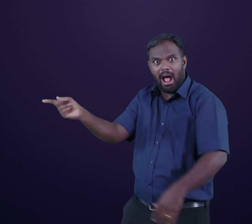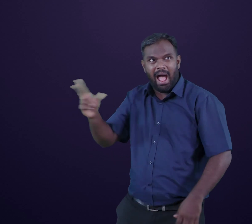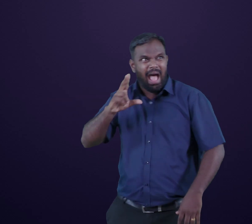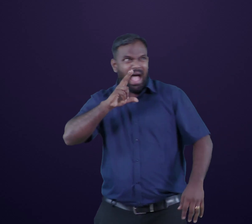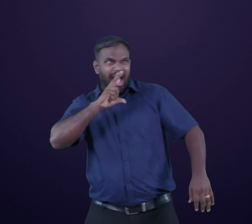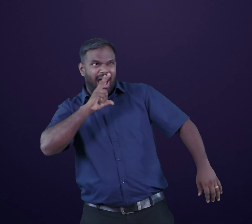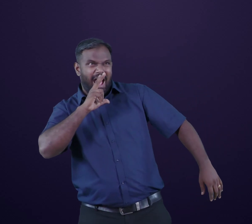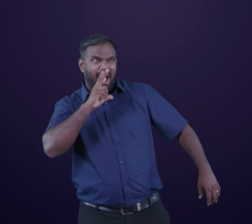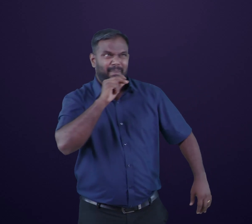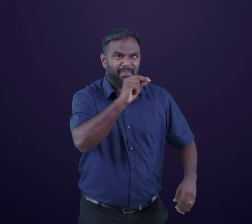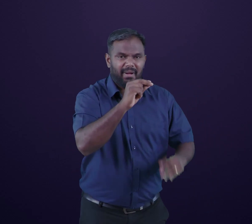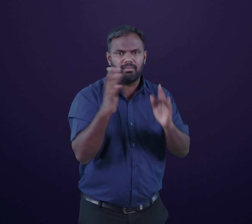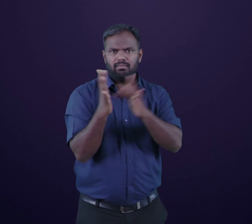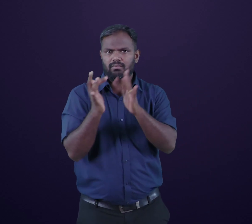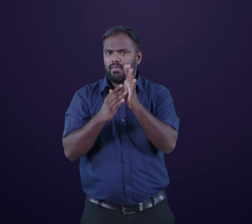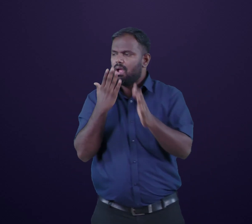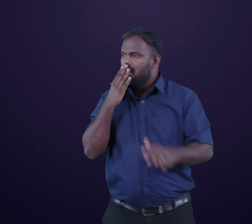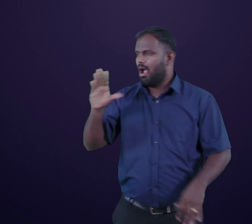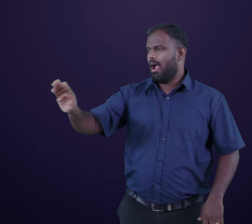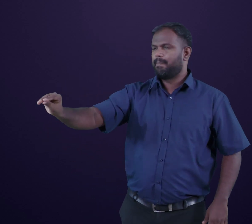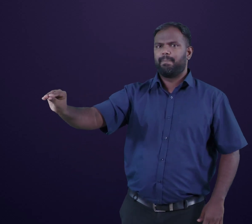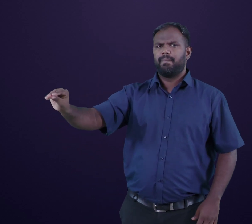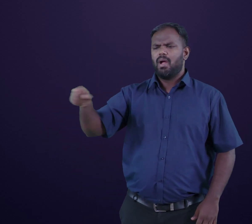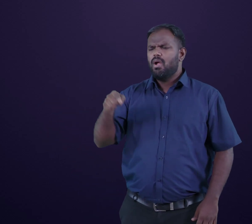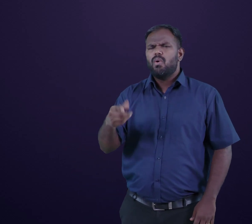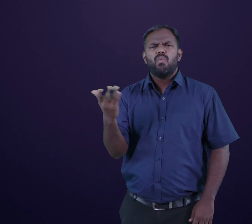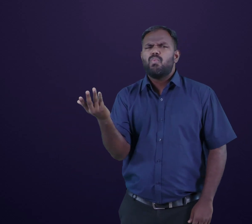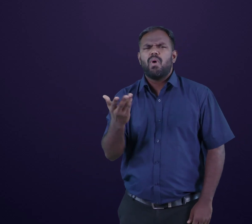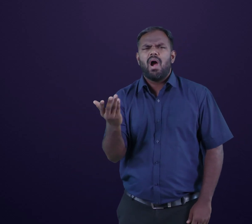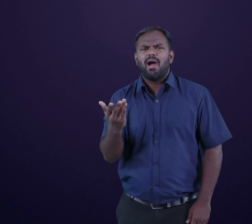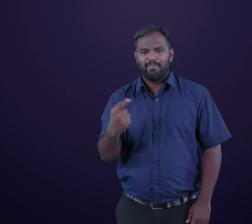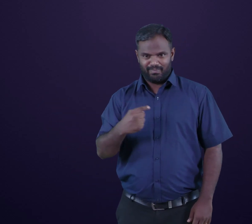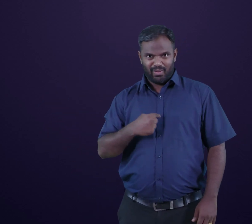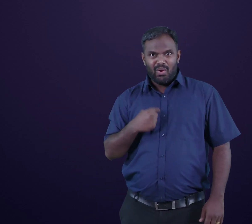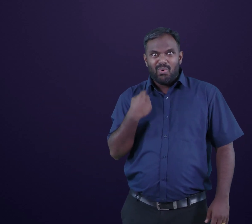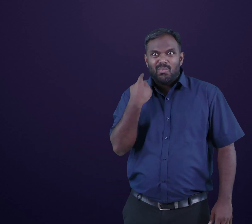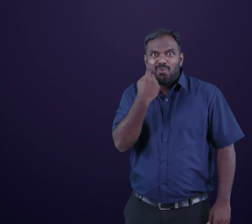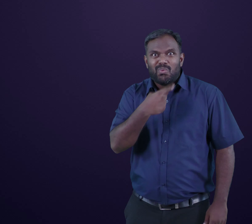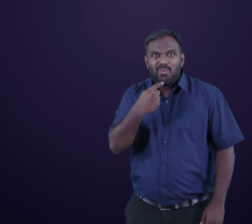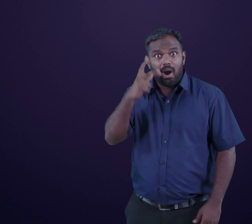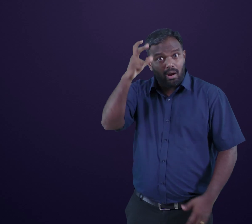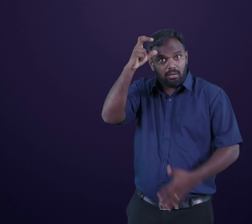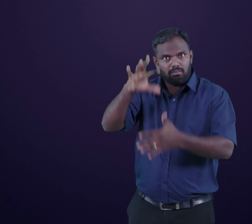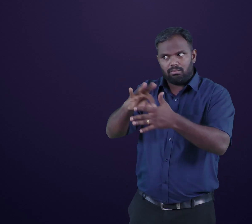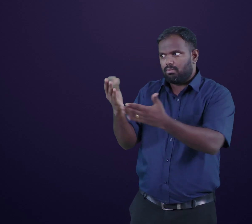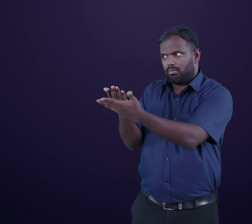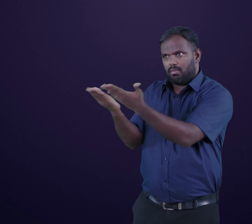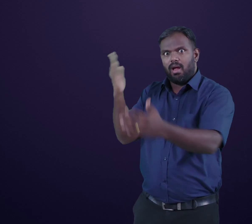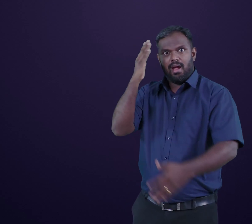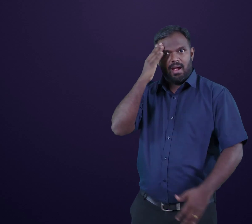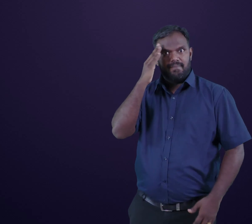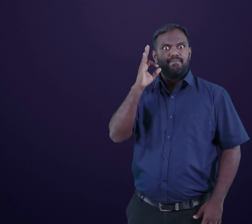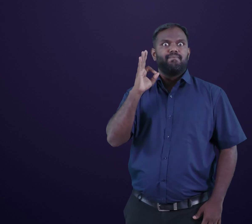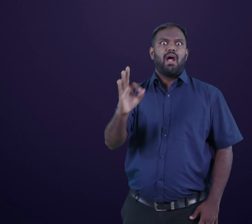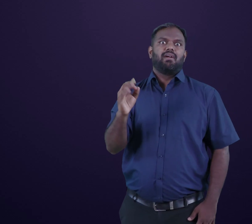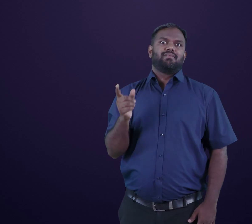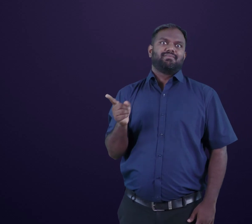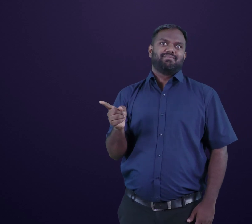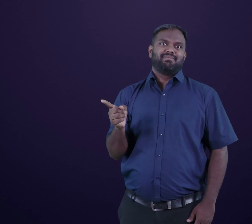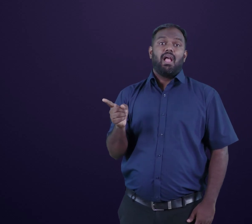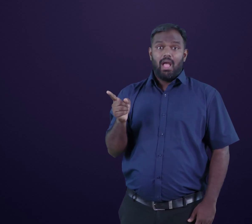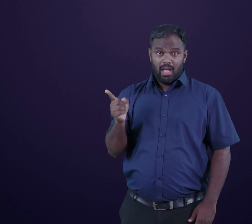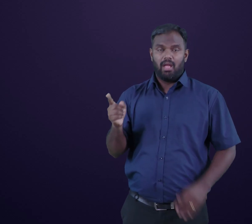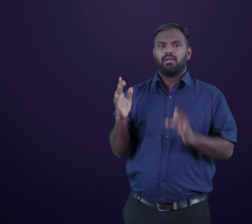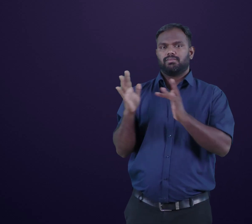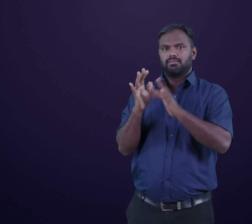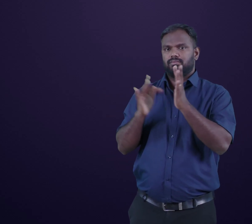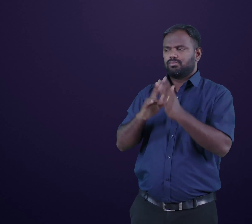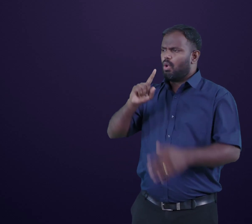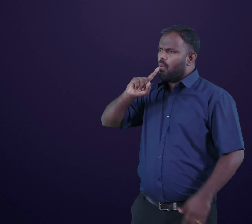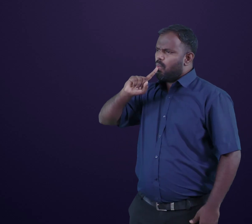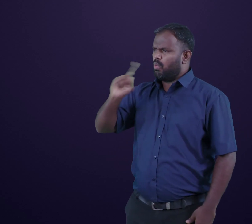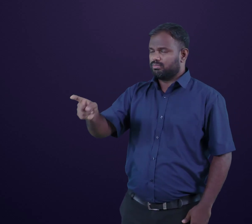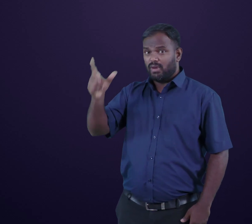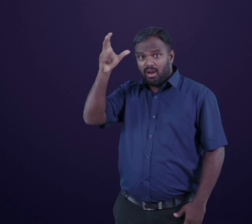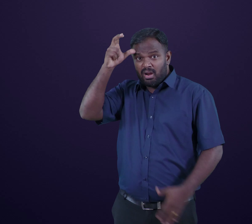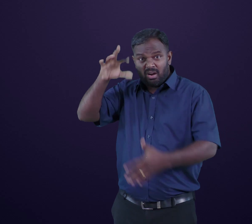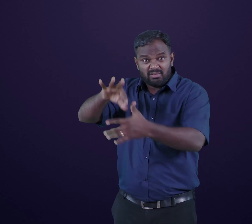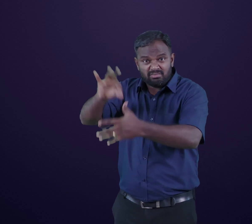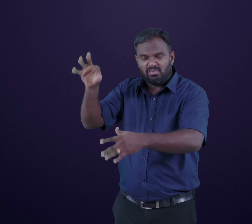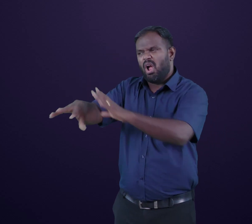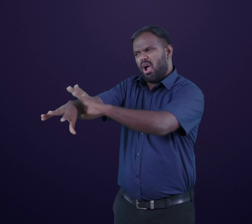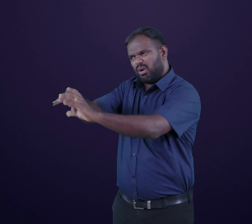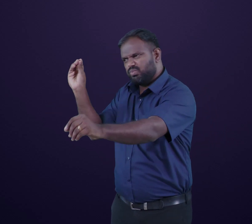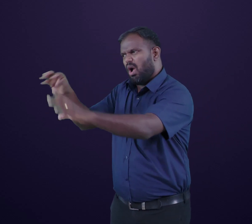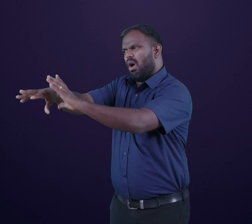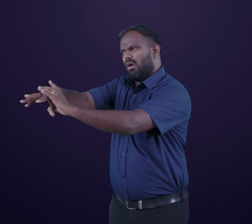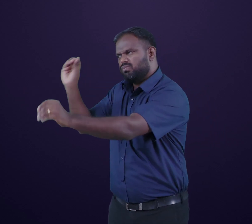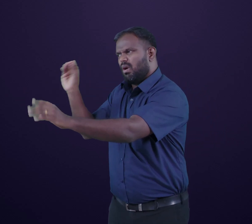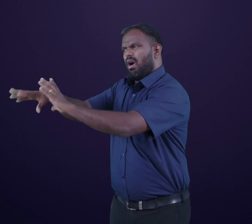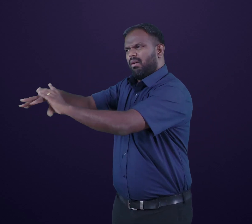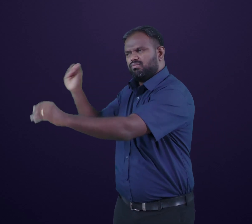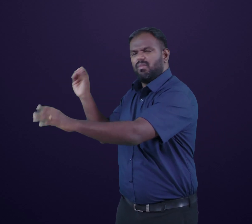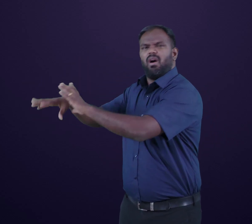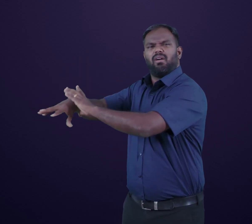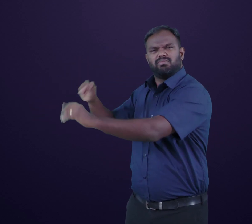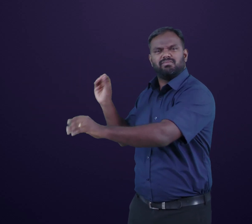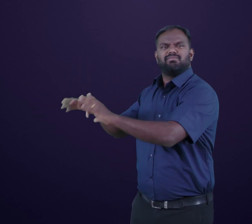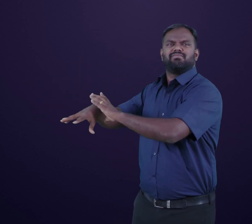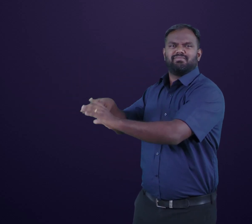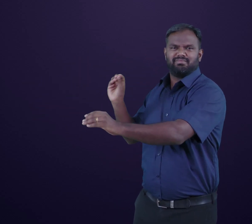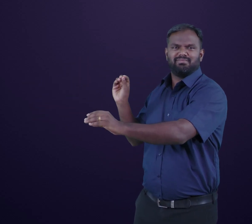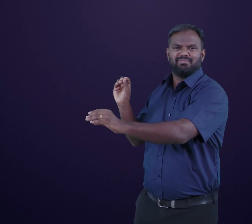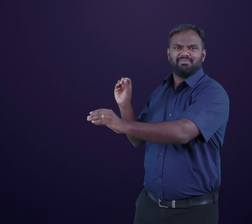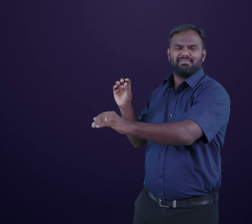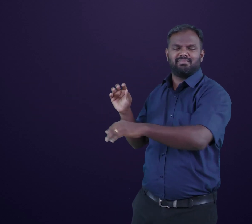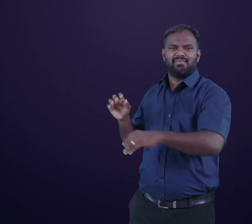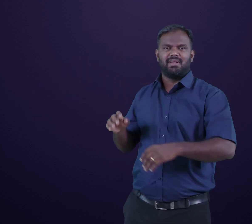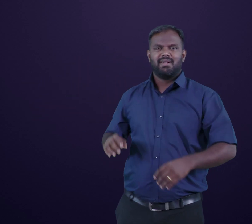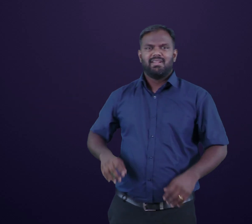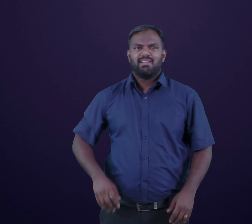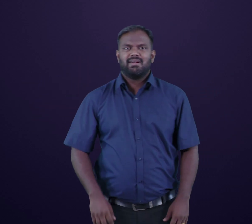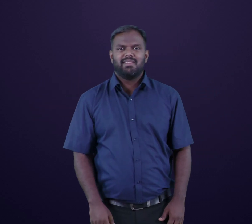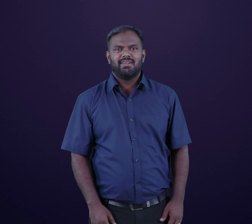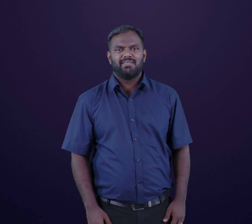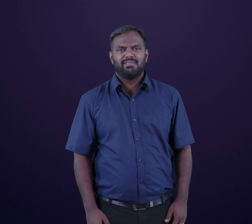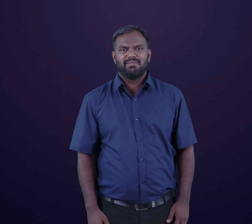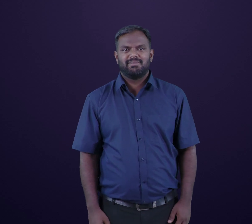But he would not allow the demons to speak, because they knew who he was.